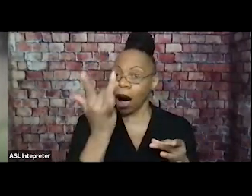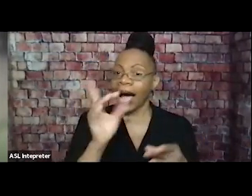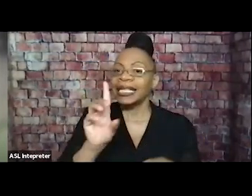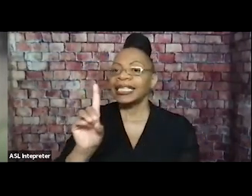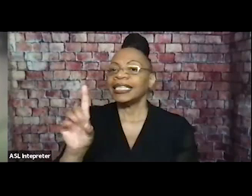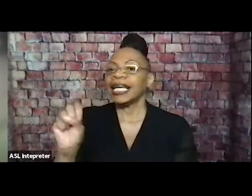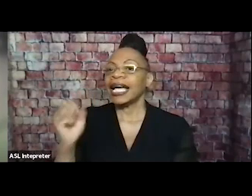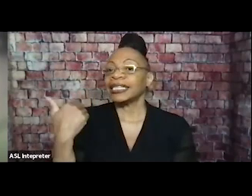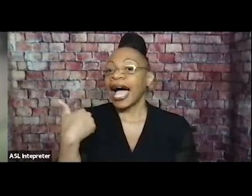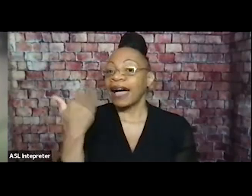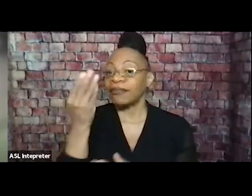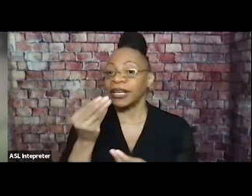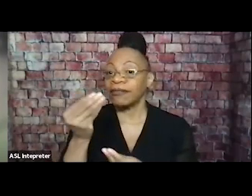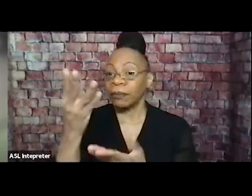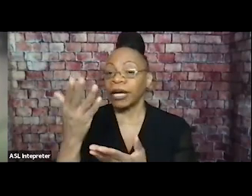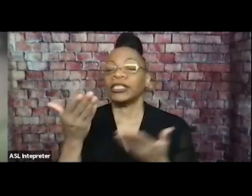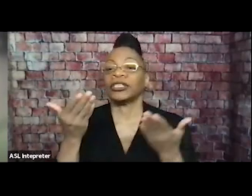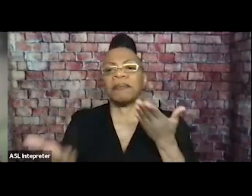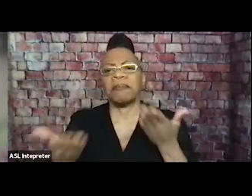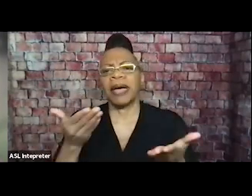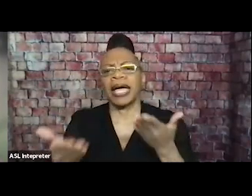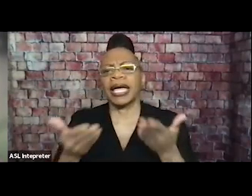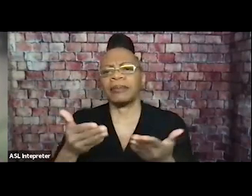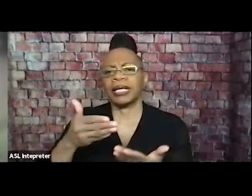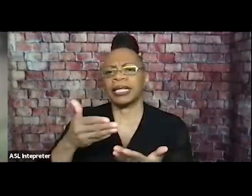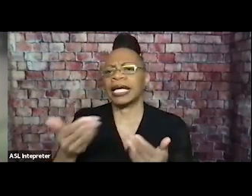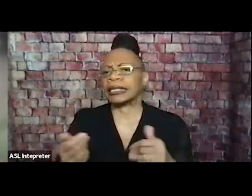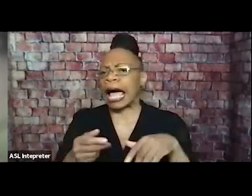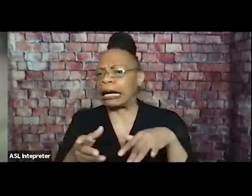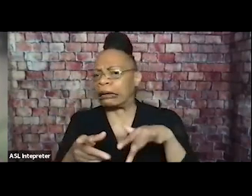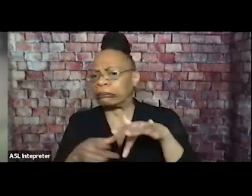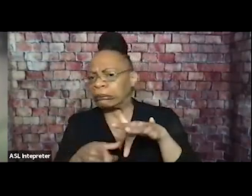that maybe there's a lapse in understanding or remembering,